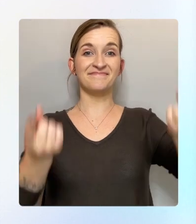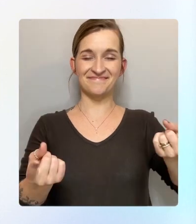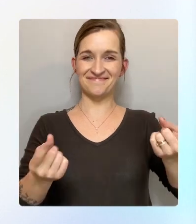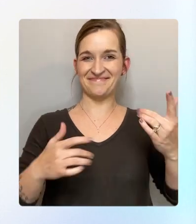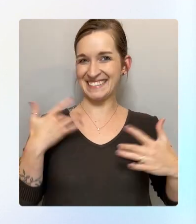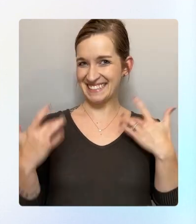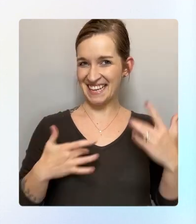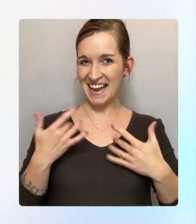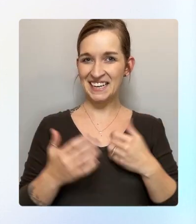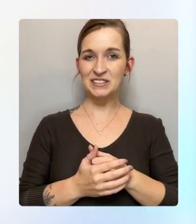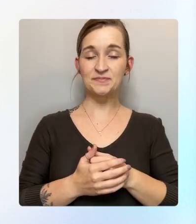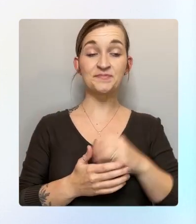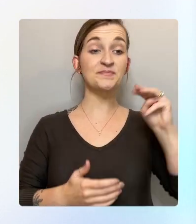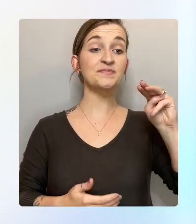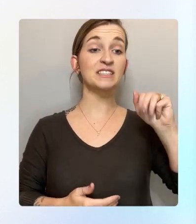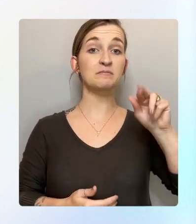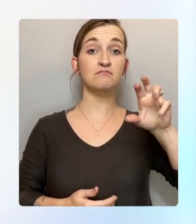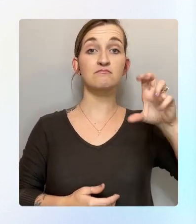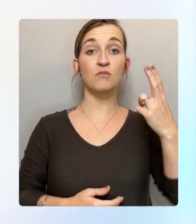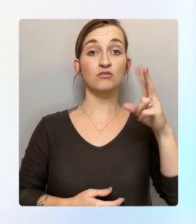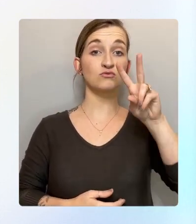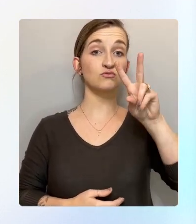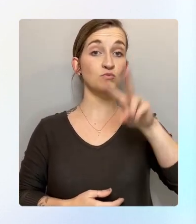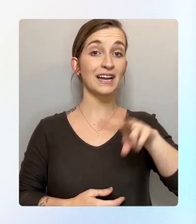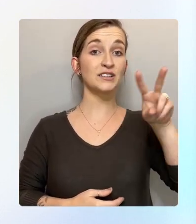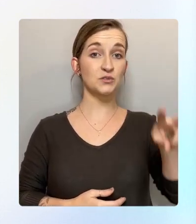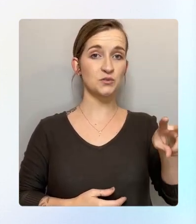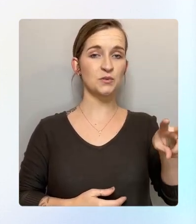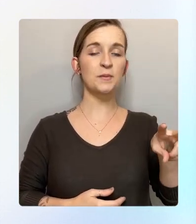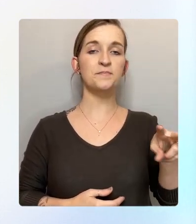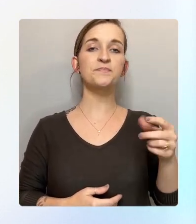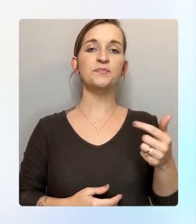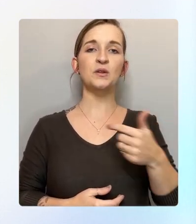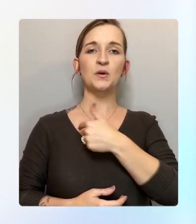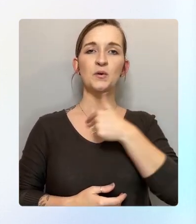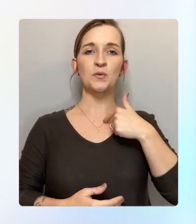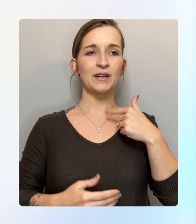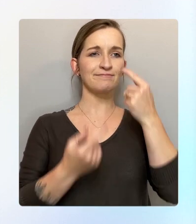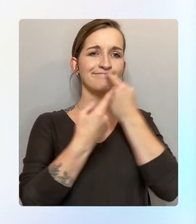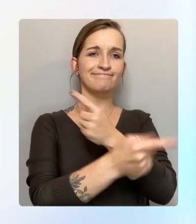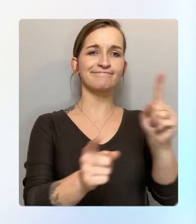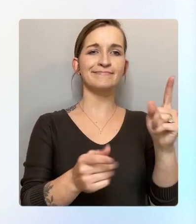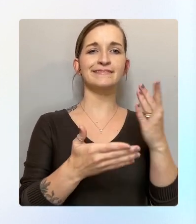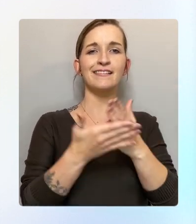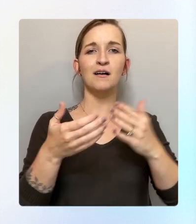In March, 2022, we announced some stats around how developers like you